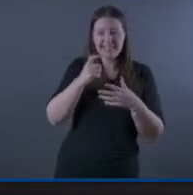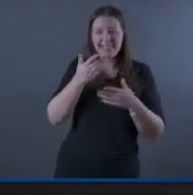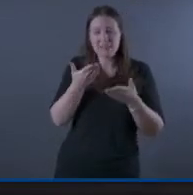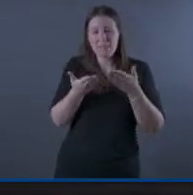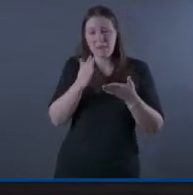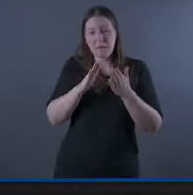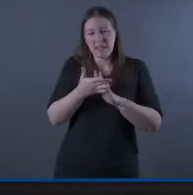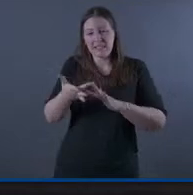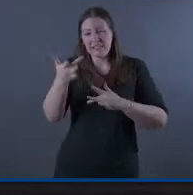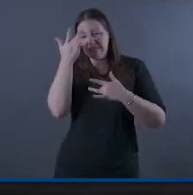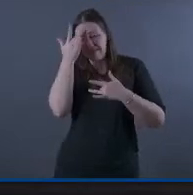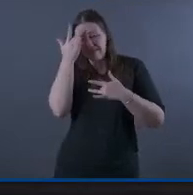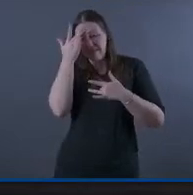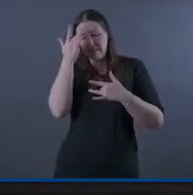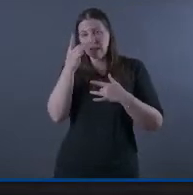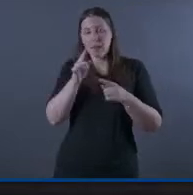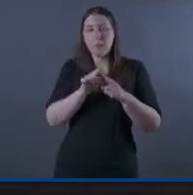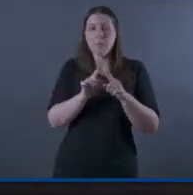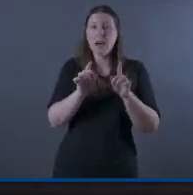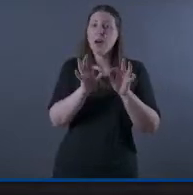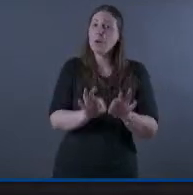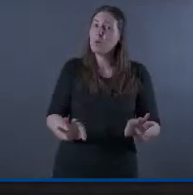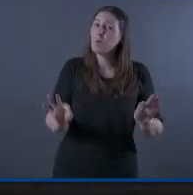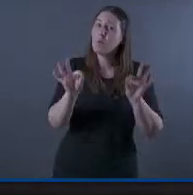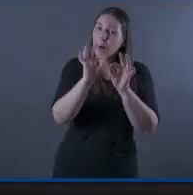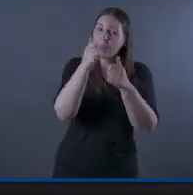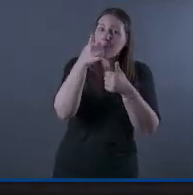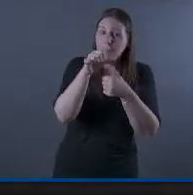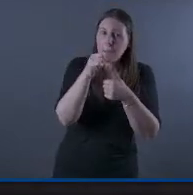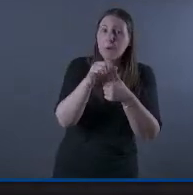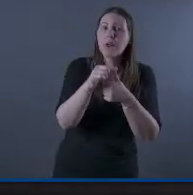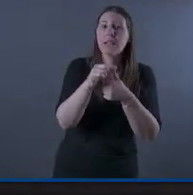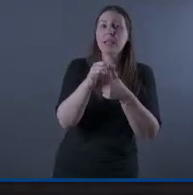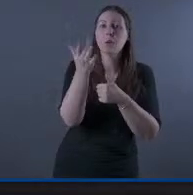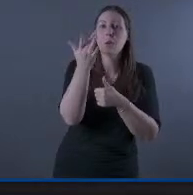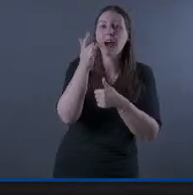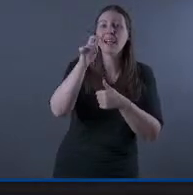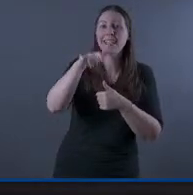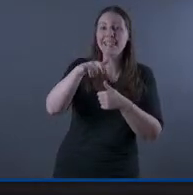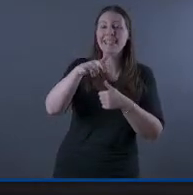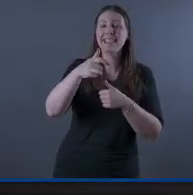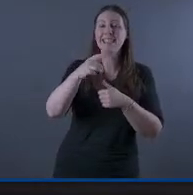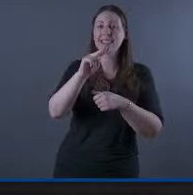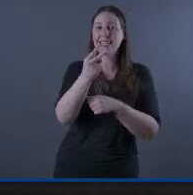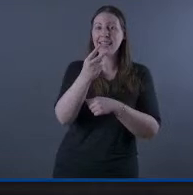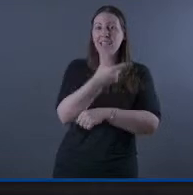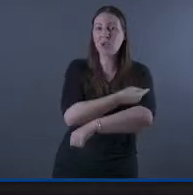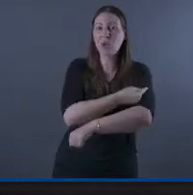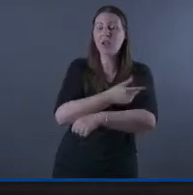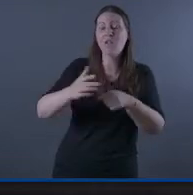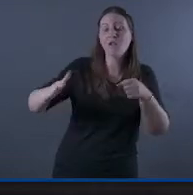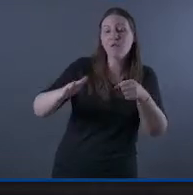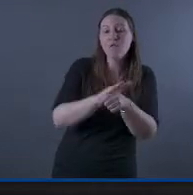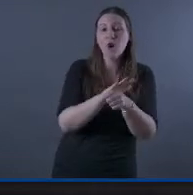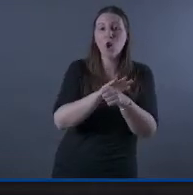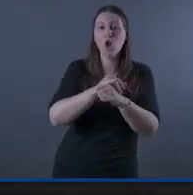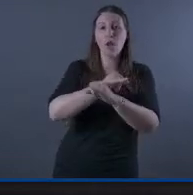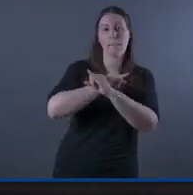there is a second dose is to get you up to kind of full immunity. And so that second dose is super important to actually get you the level of protection